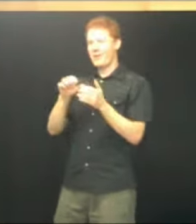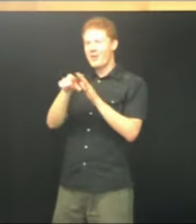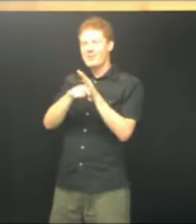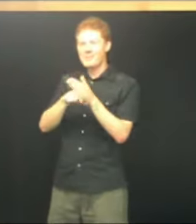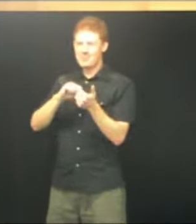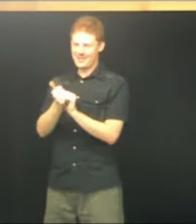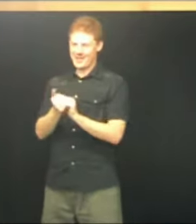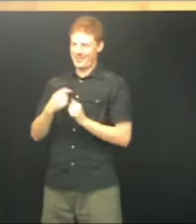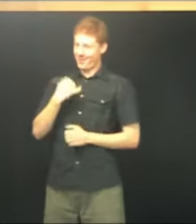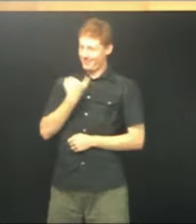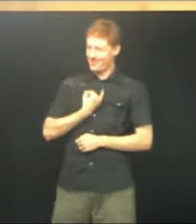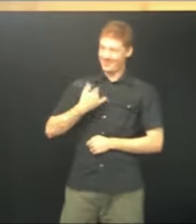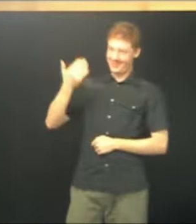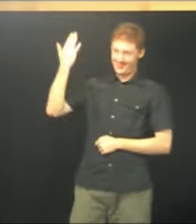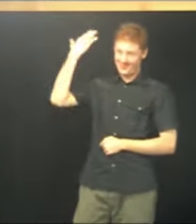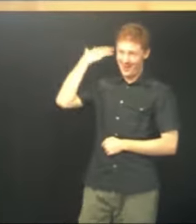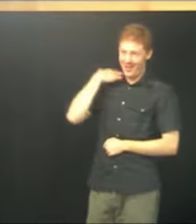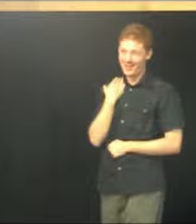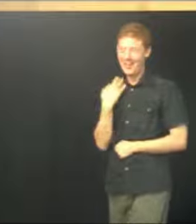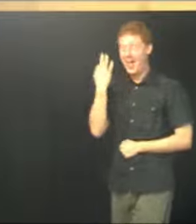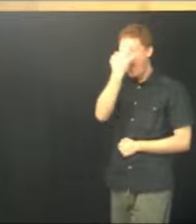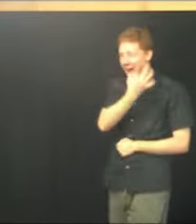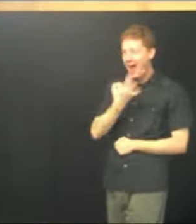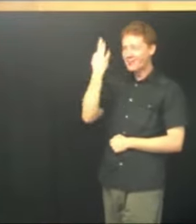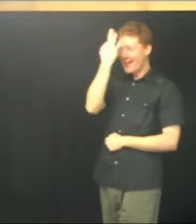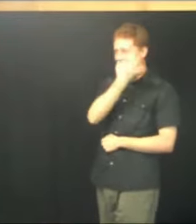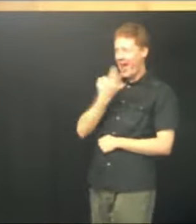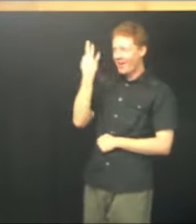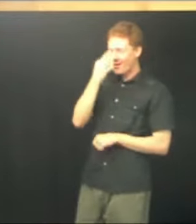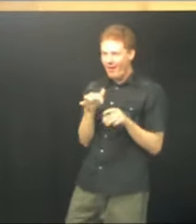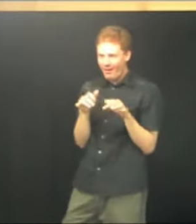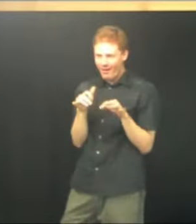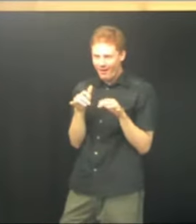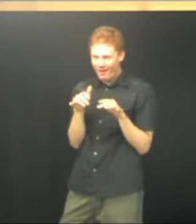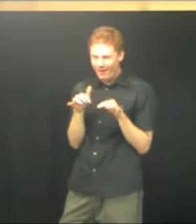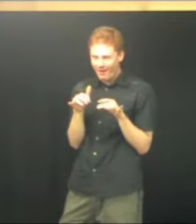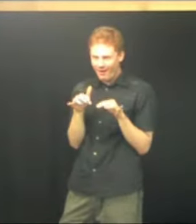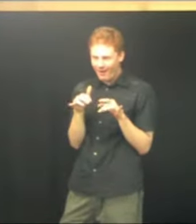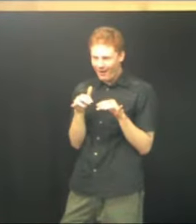Maybe computer games, now I myself am guilty of this one. in the past, hours and hours on the keyboard